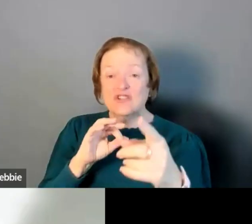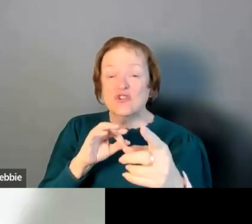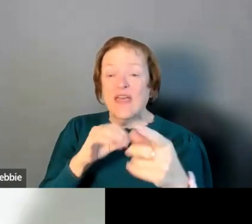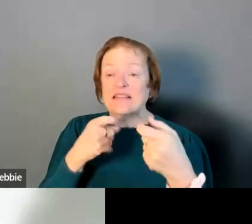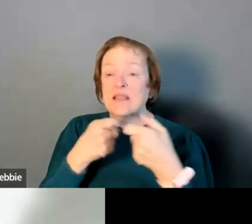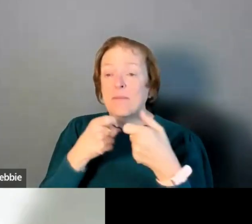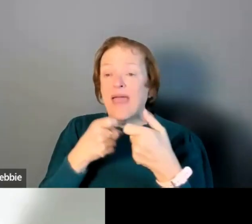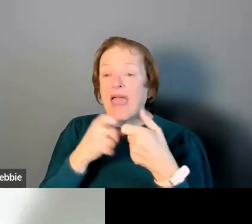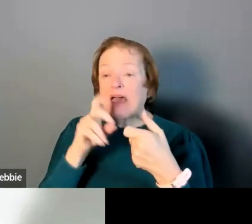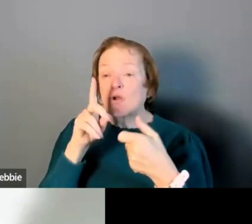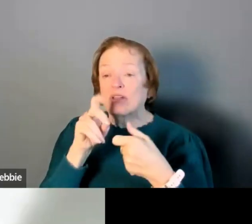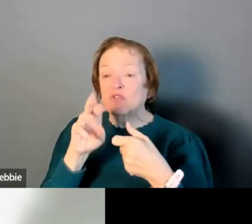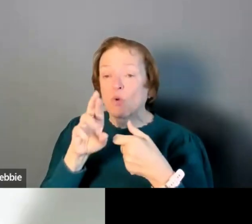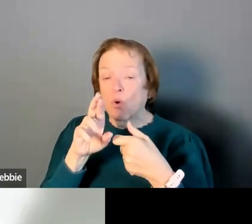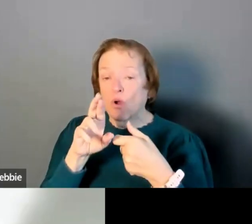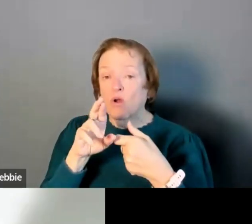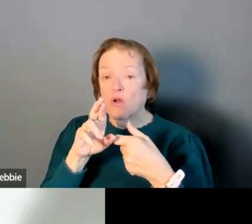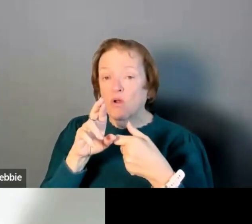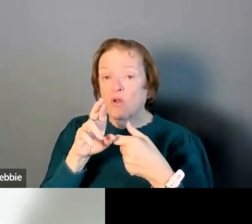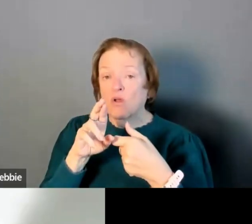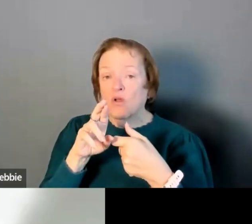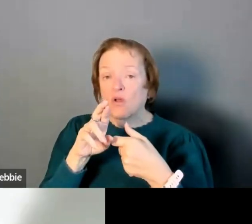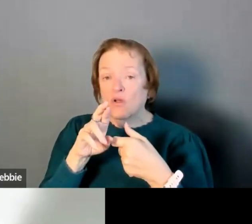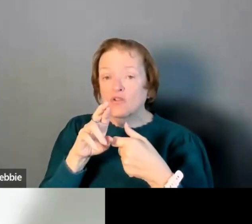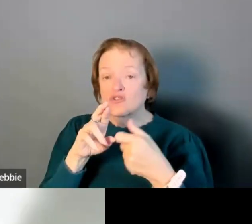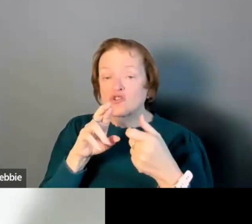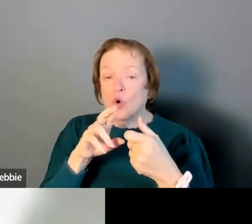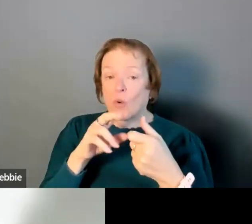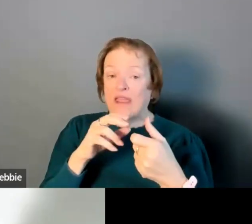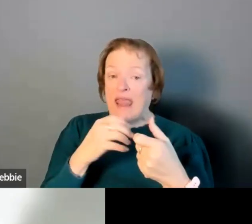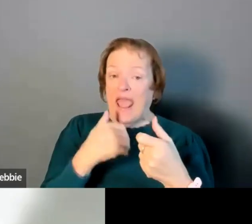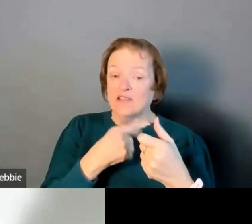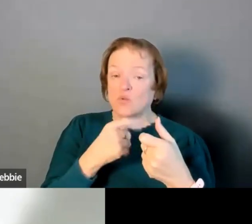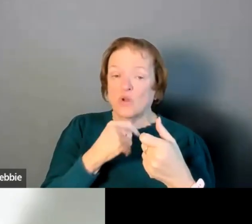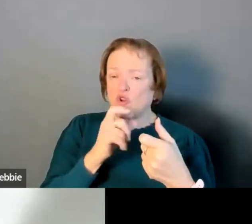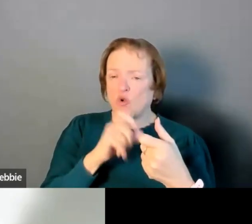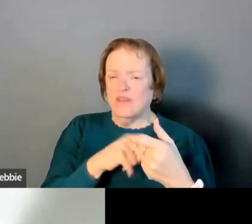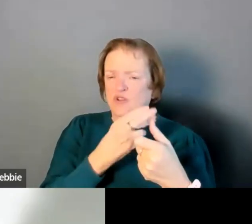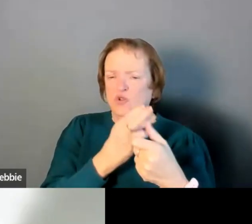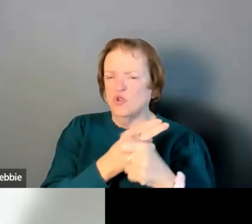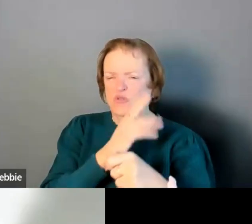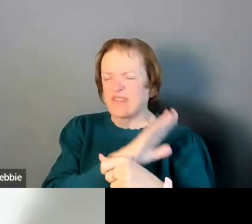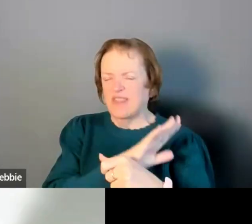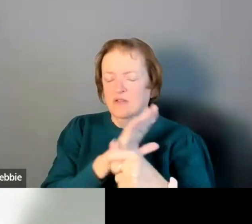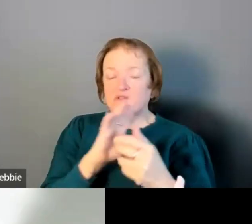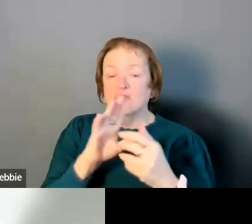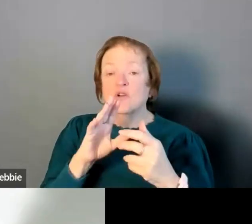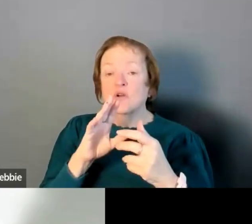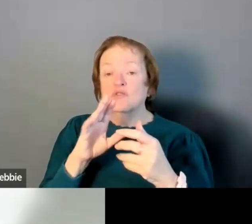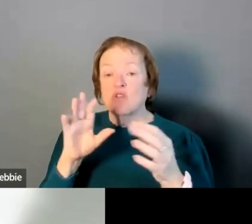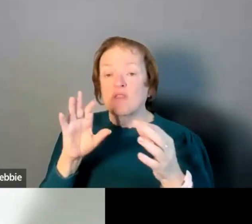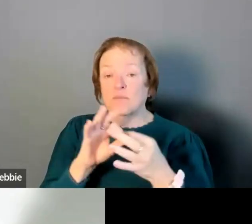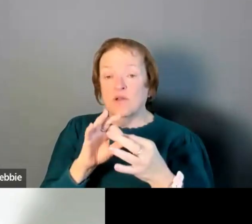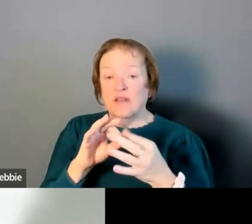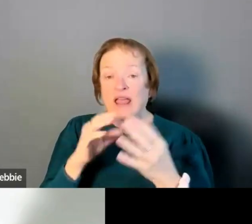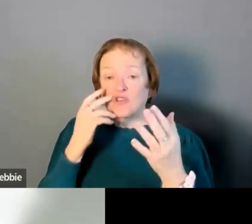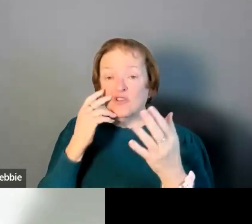So this comes with the battery source you do not need to use there. So you are checking it, and then you do that. Now, as you see, it has the three prongs.